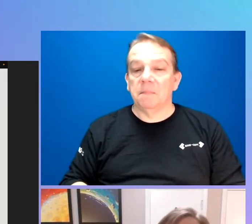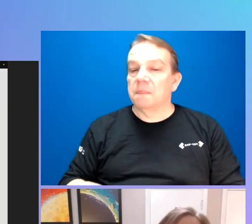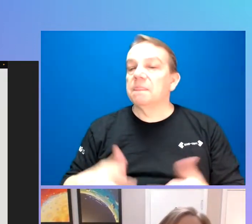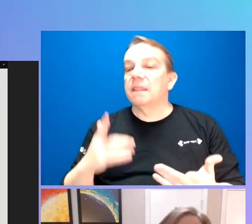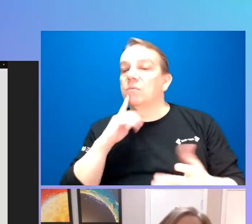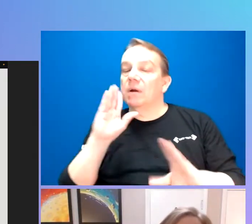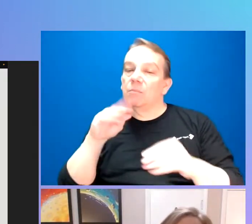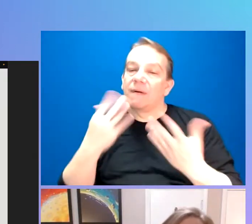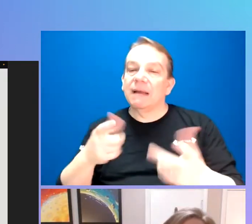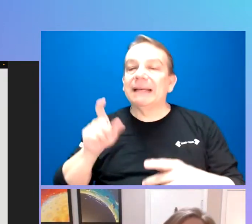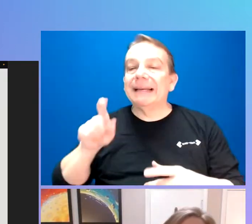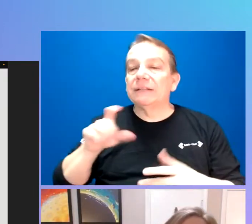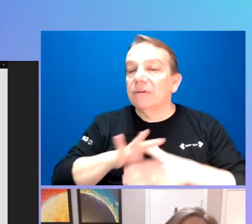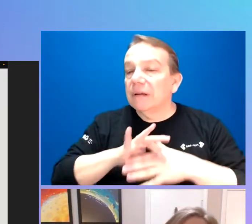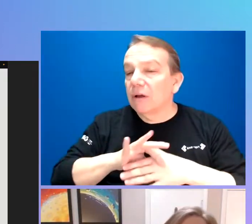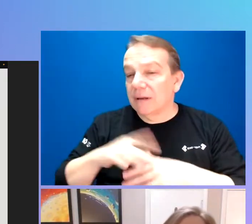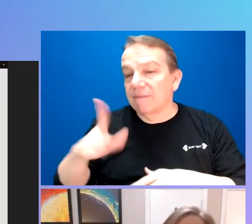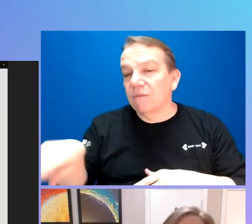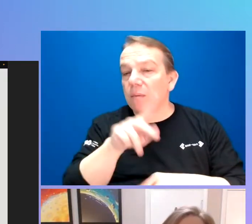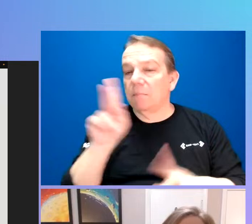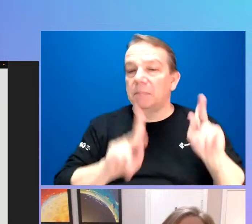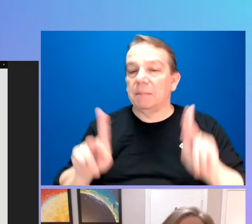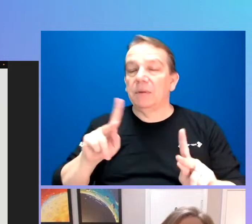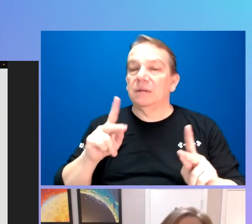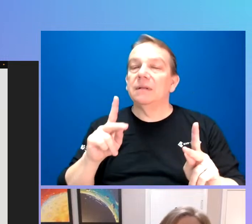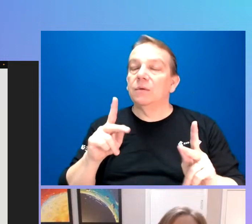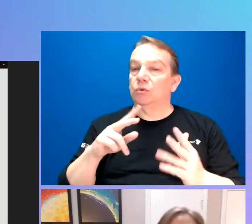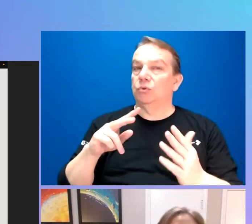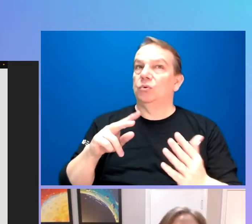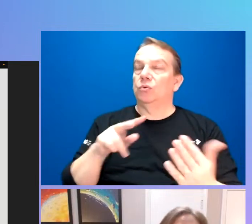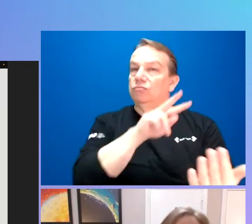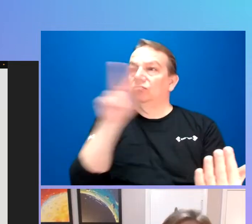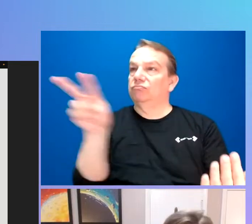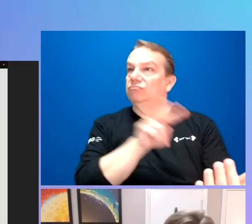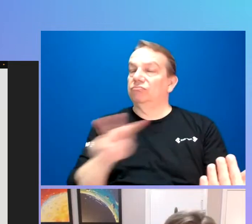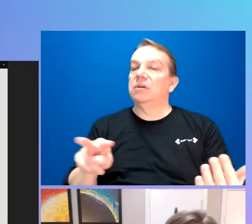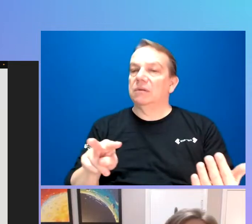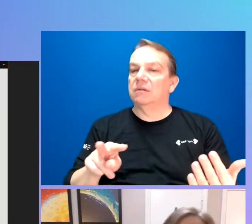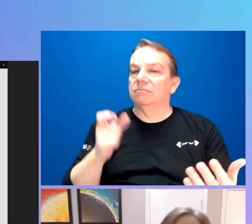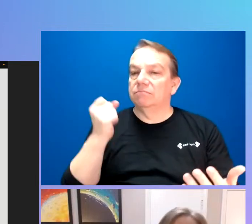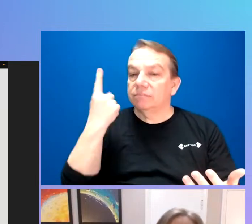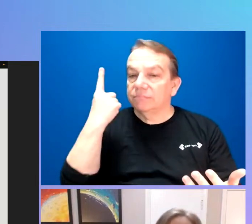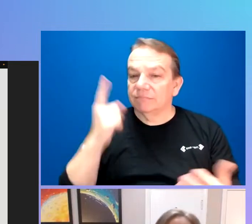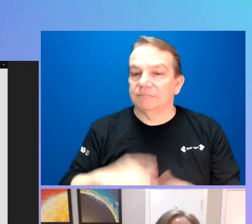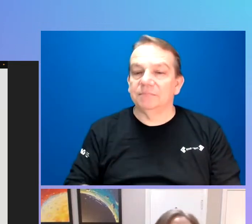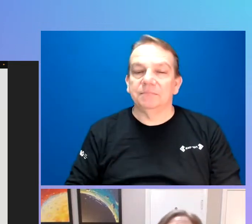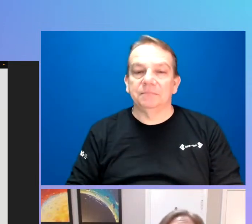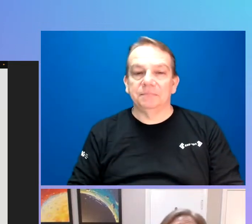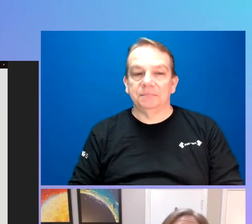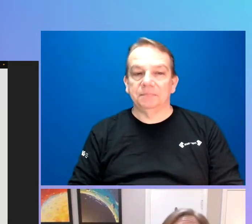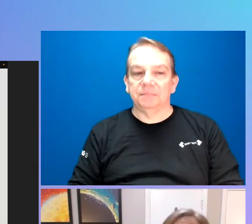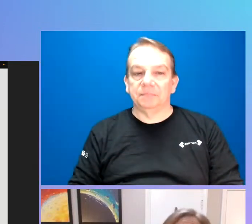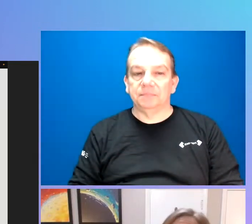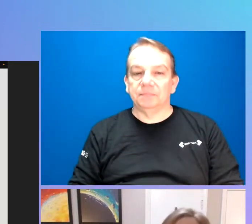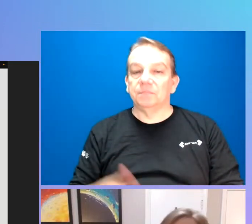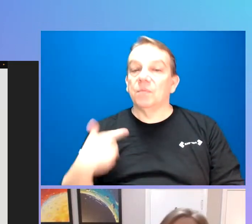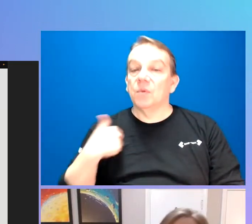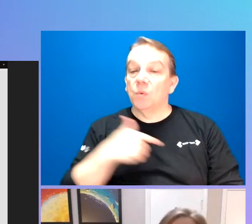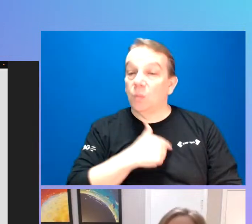provided any necessary content to make it accessible to screen readers. So let's start by listing what we know. We know